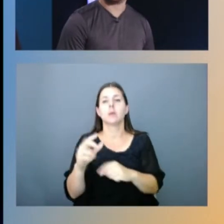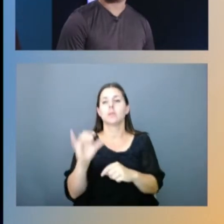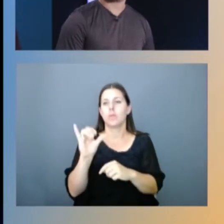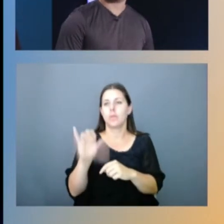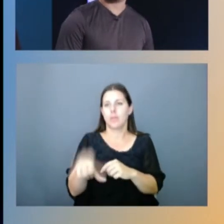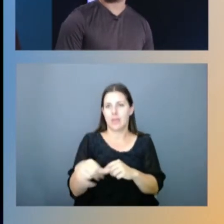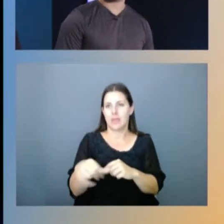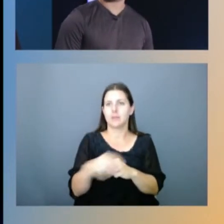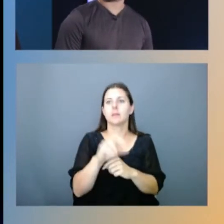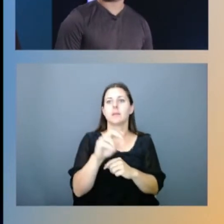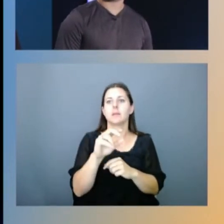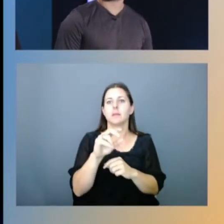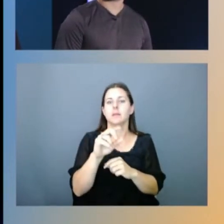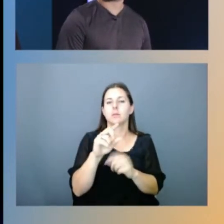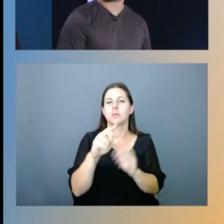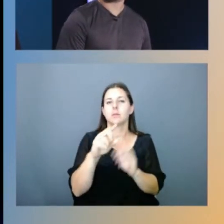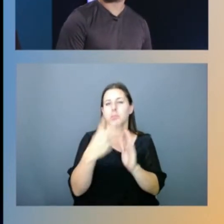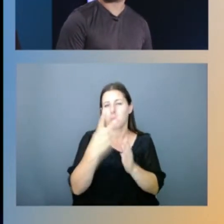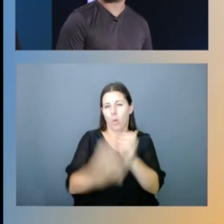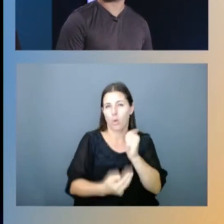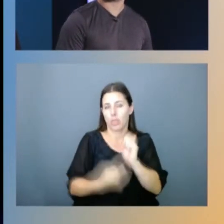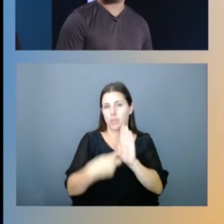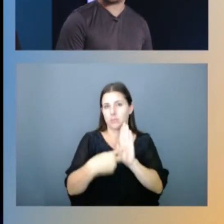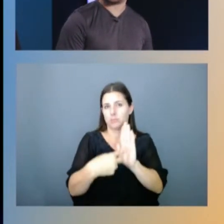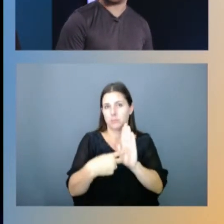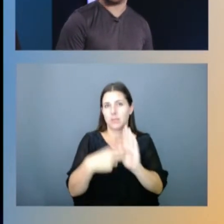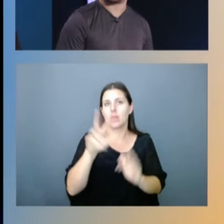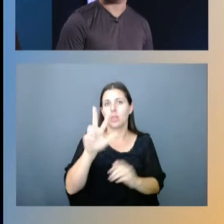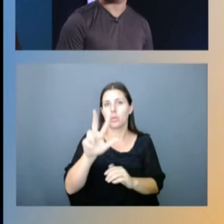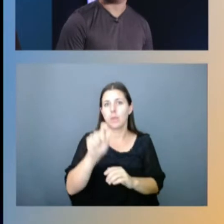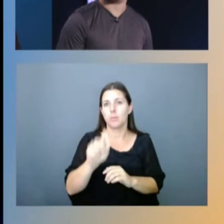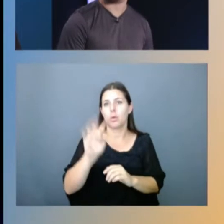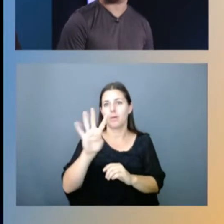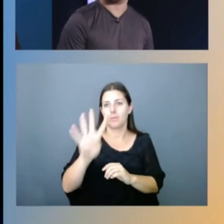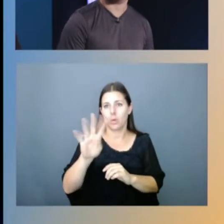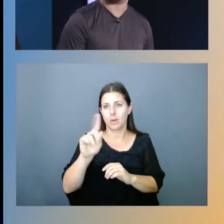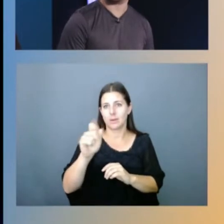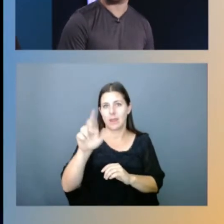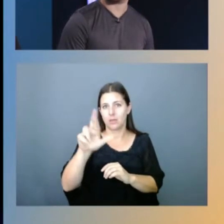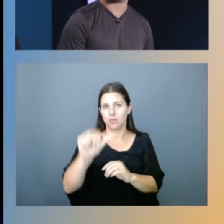and both of them deliver 3.4 petaFLOPS of bfloat16 performance